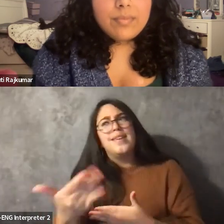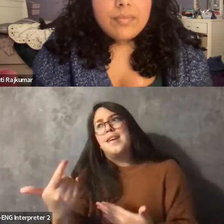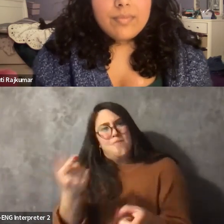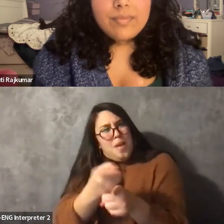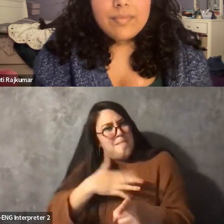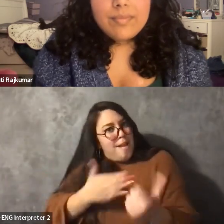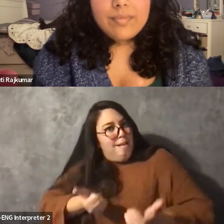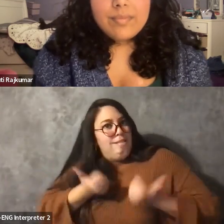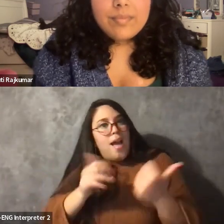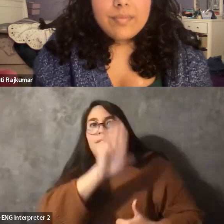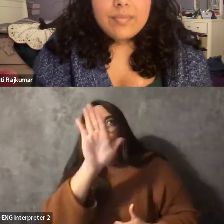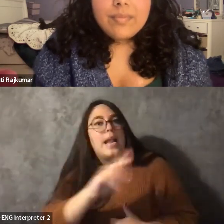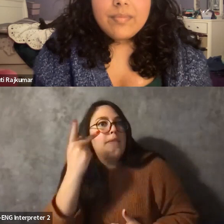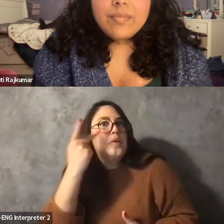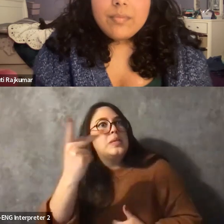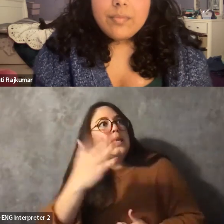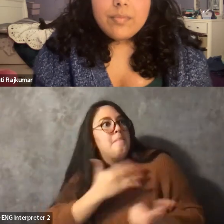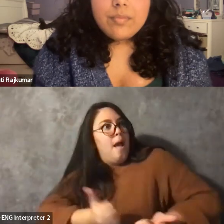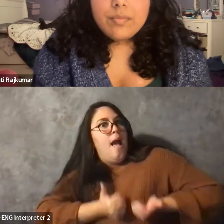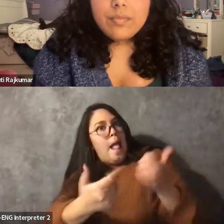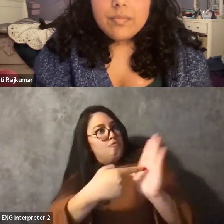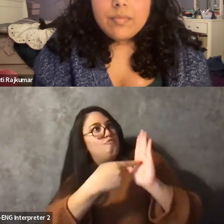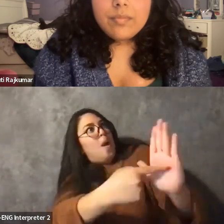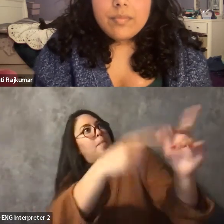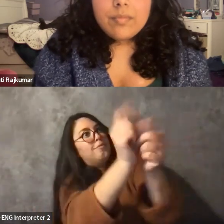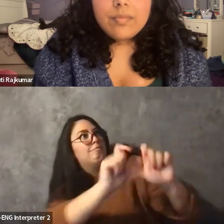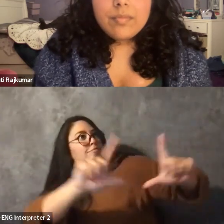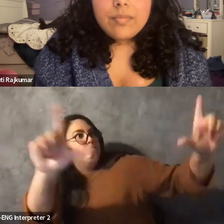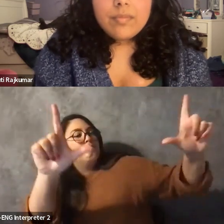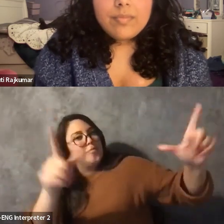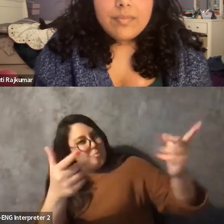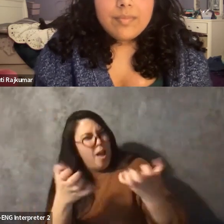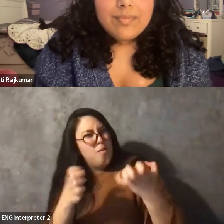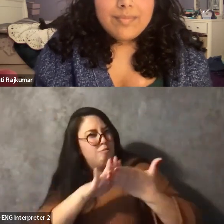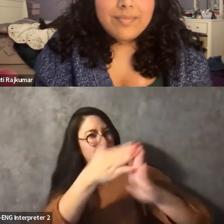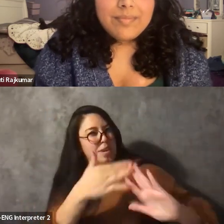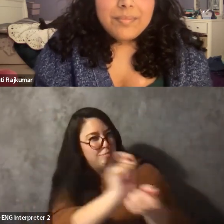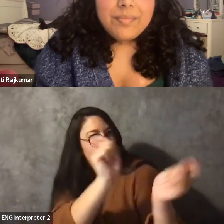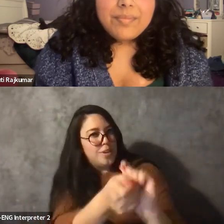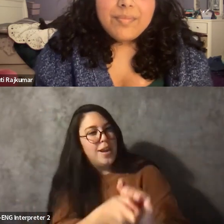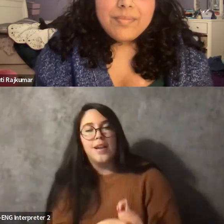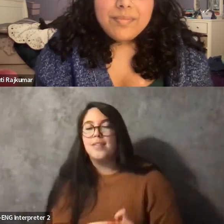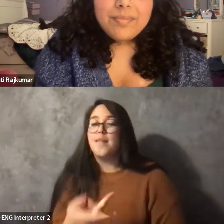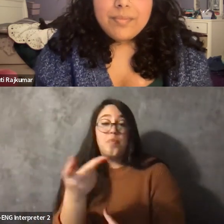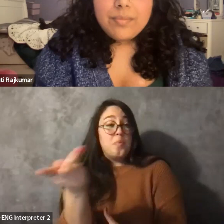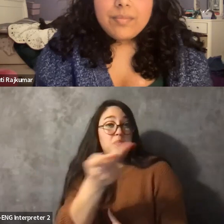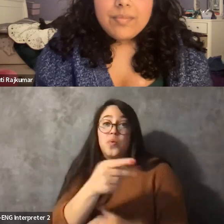And I'm really just appreciative of all the work you both are doing in your respective fields,